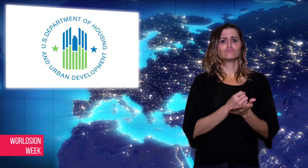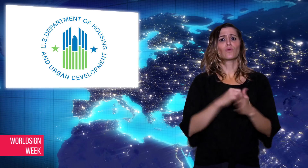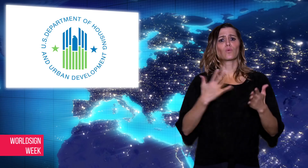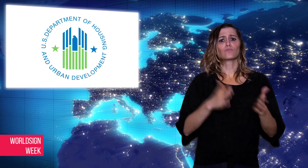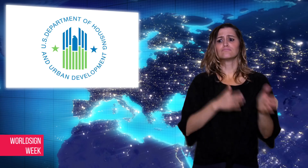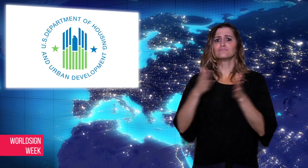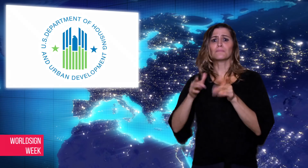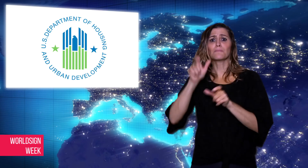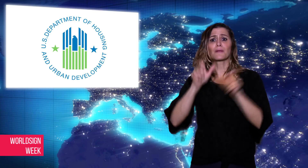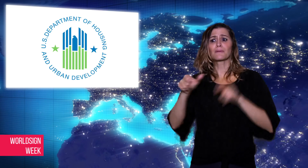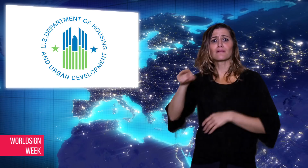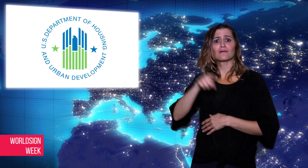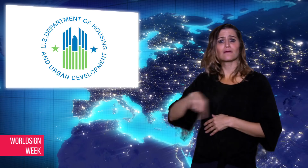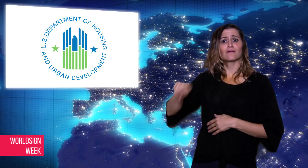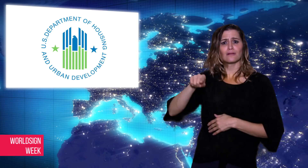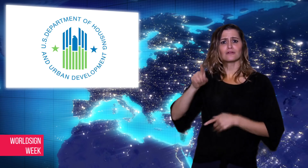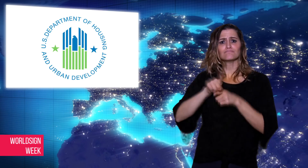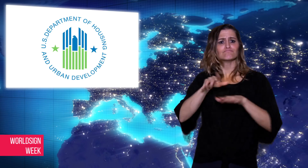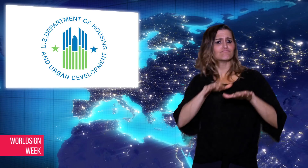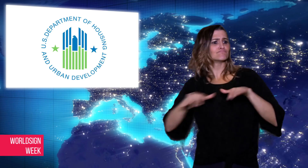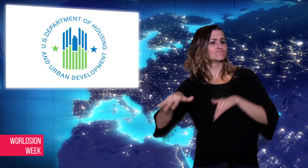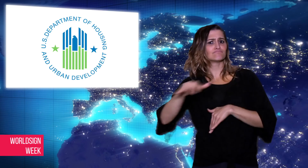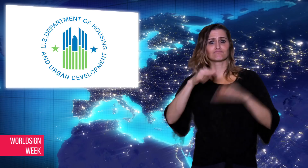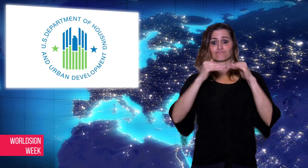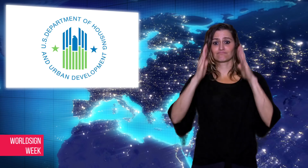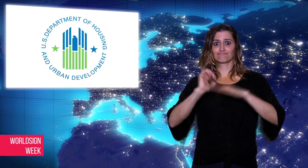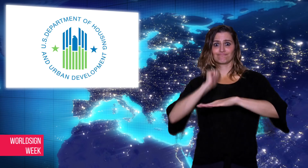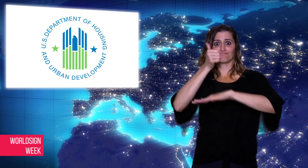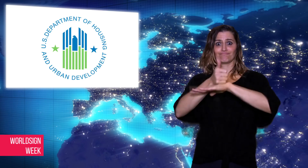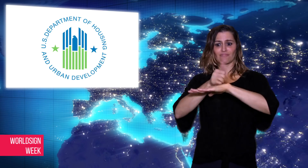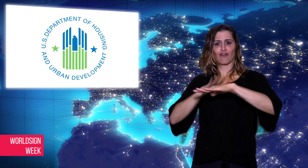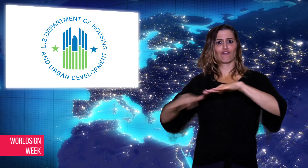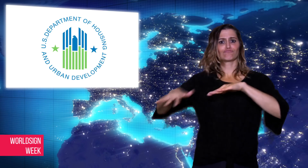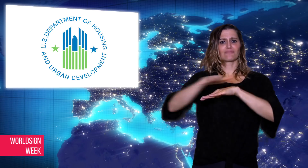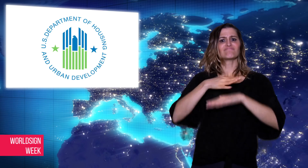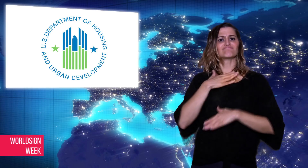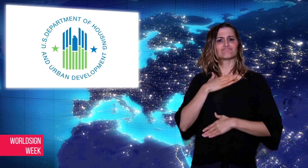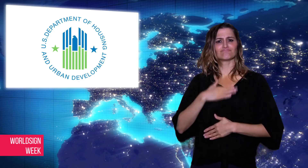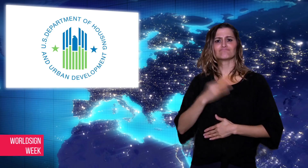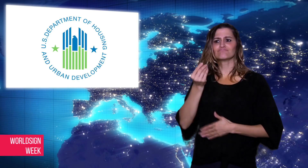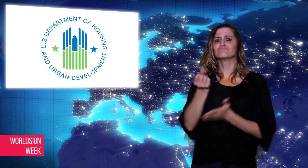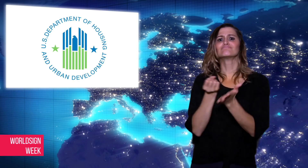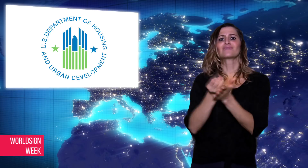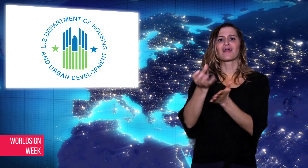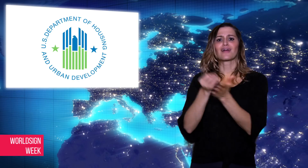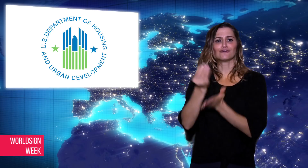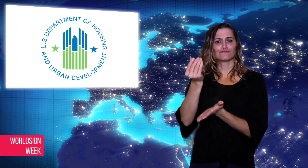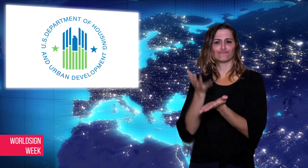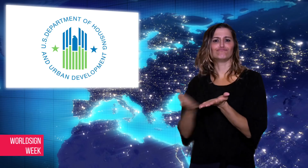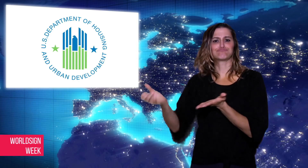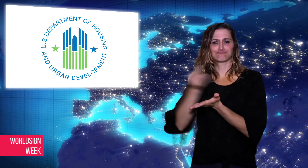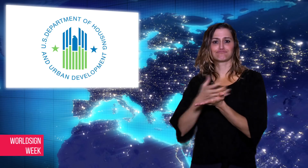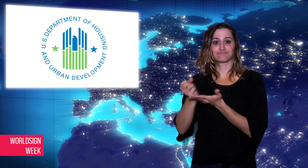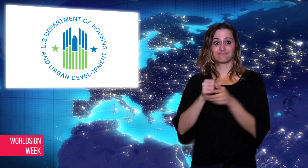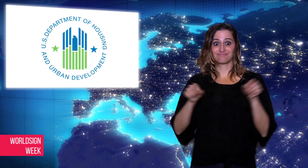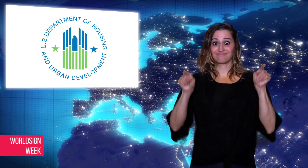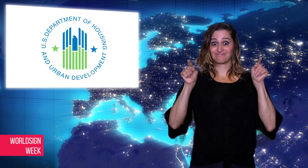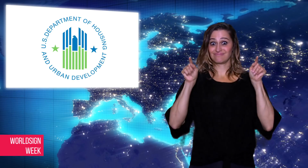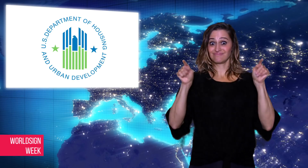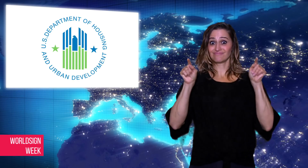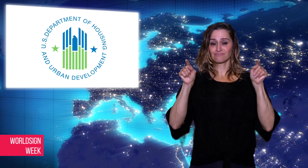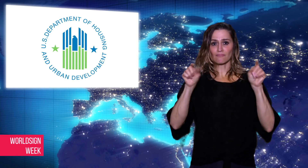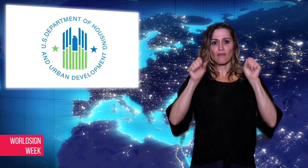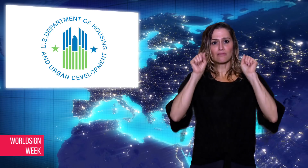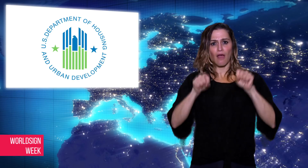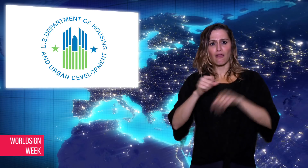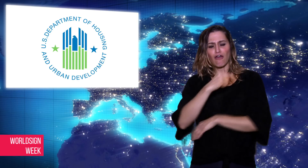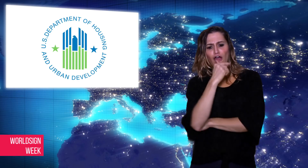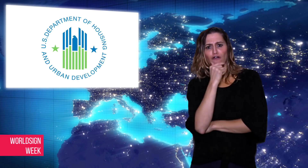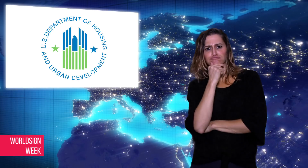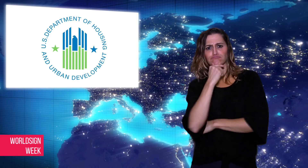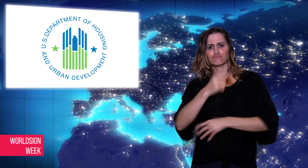audiences including women, people with